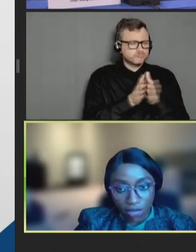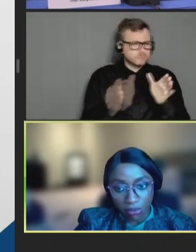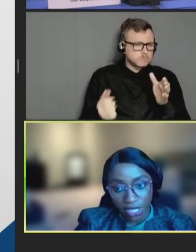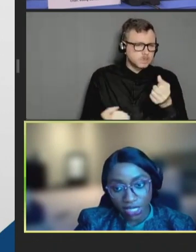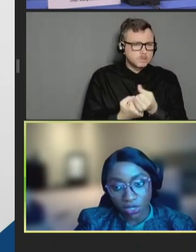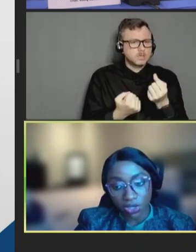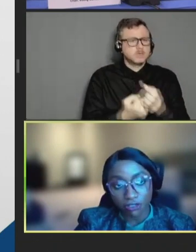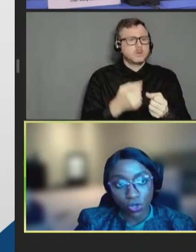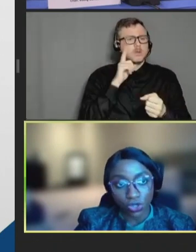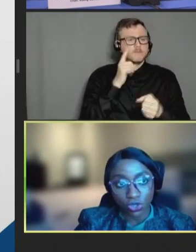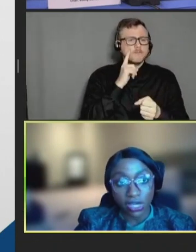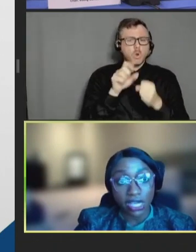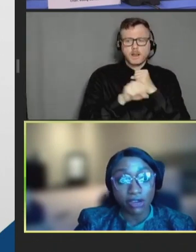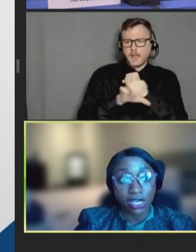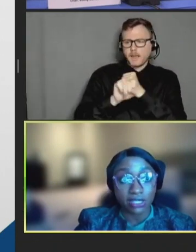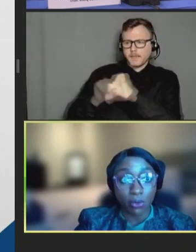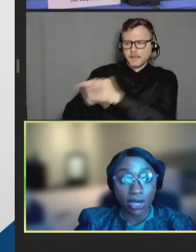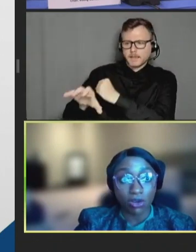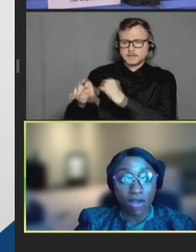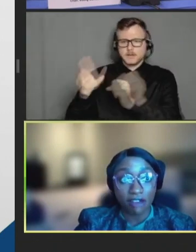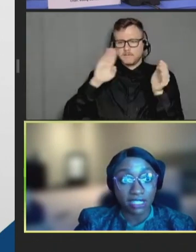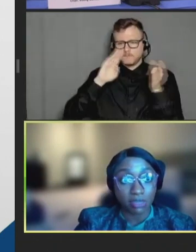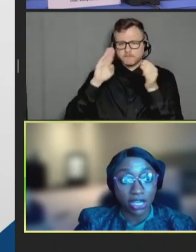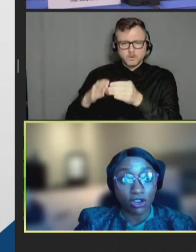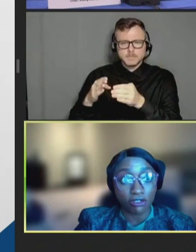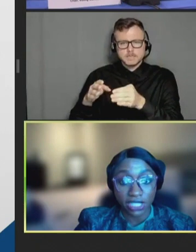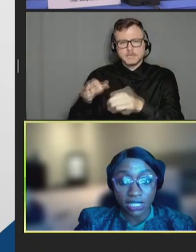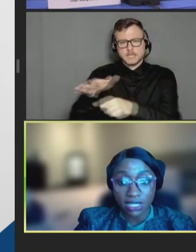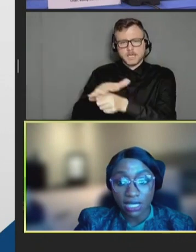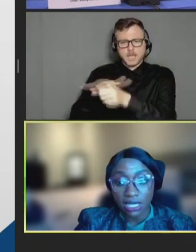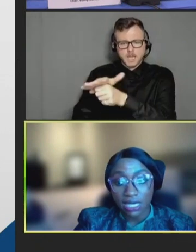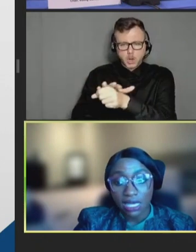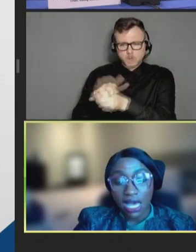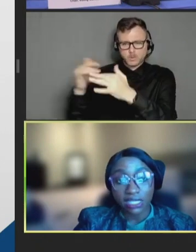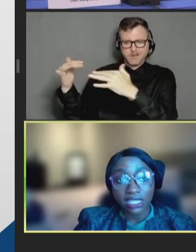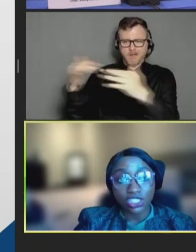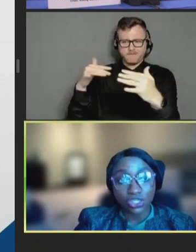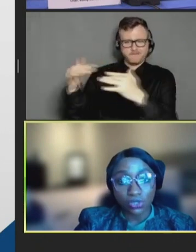of campaigns with the focus on the areas that were affected by conflicts. And in addition